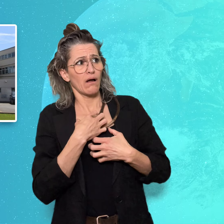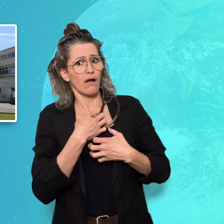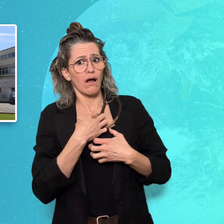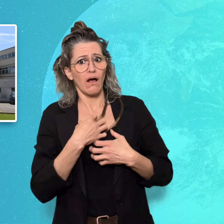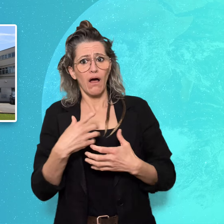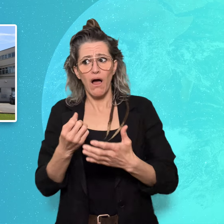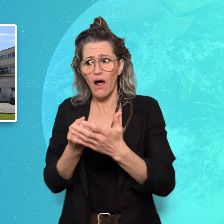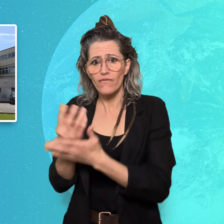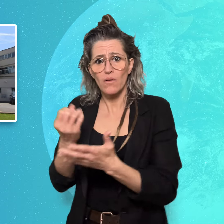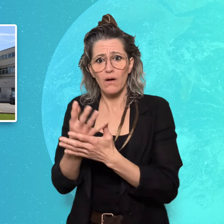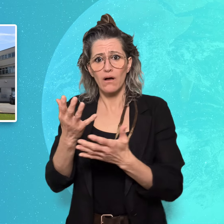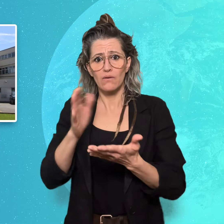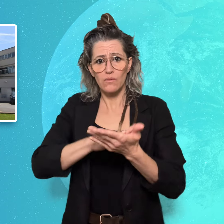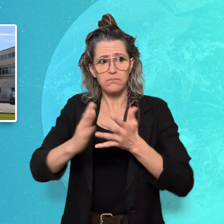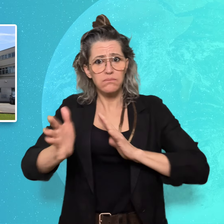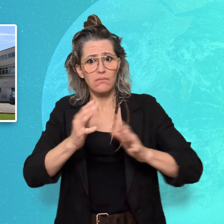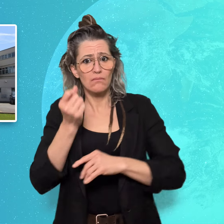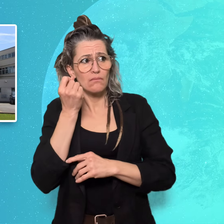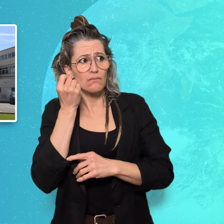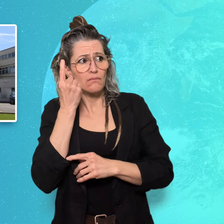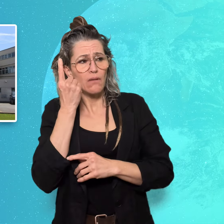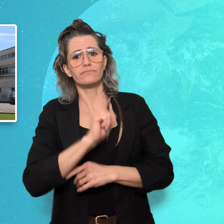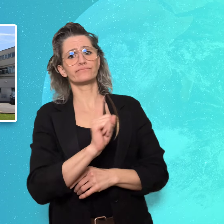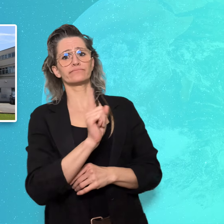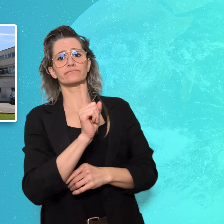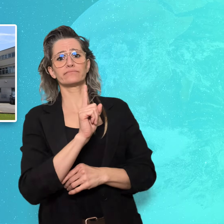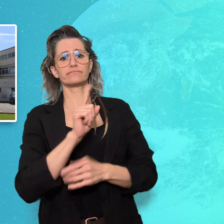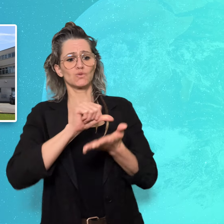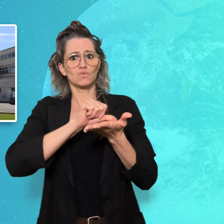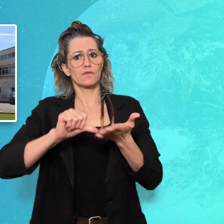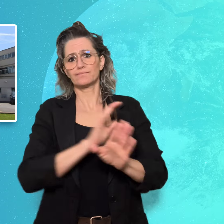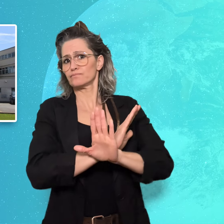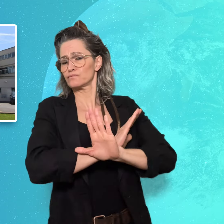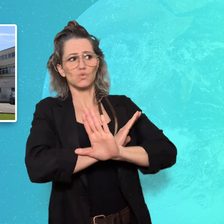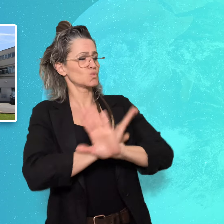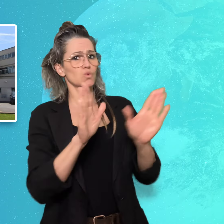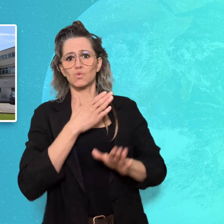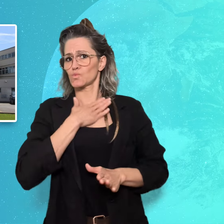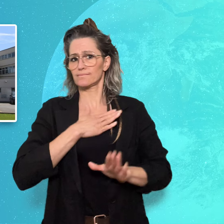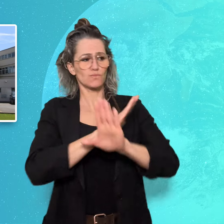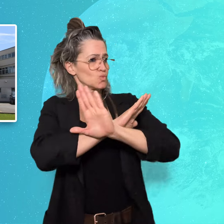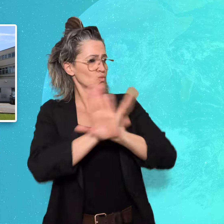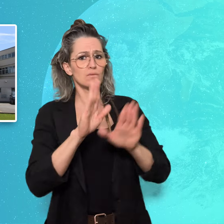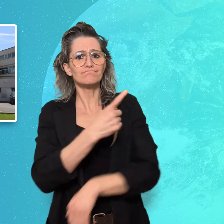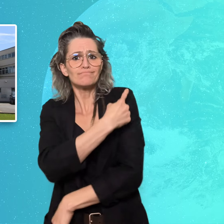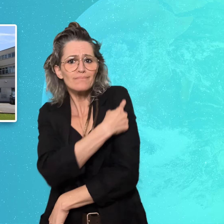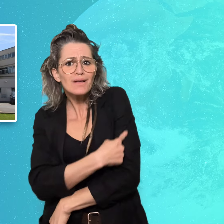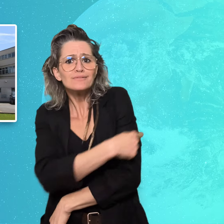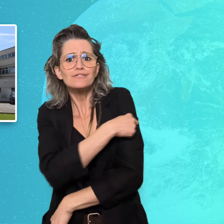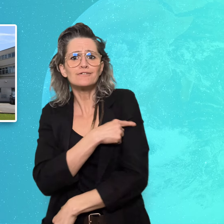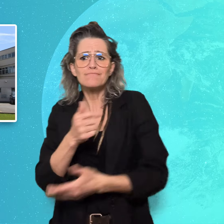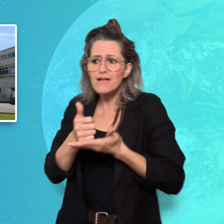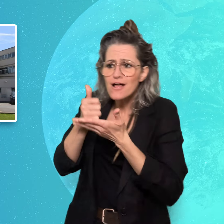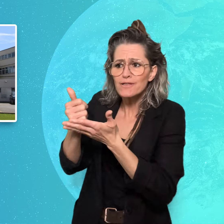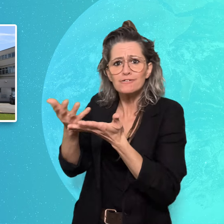medical treatments. Despite still suffering from the cyst,